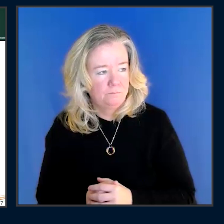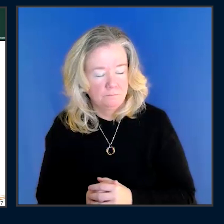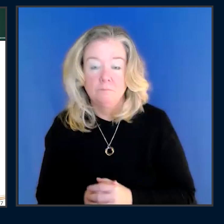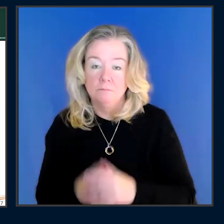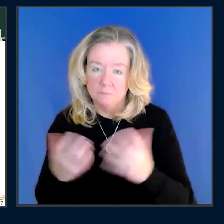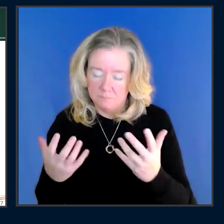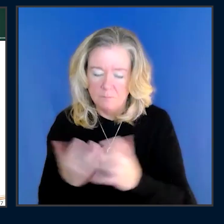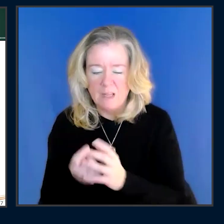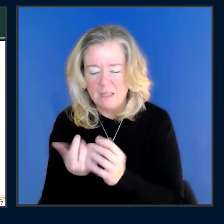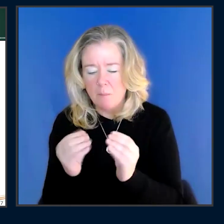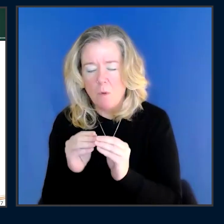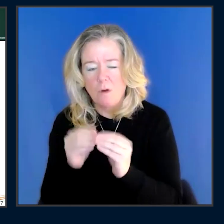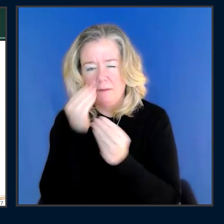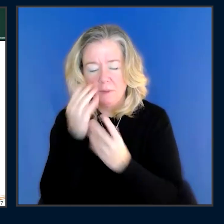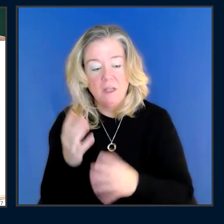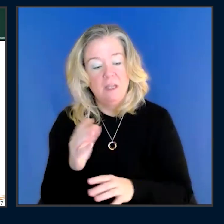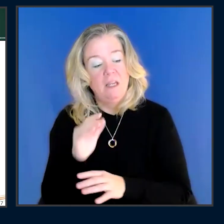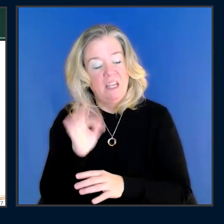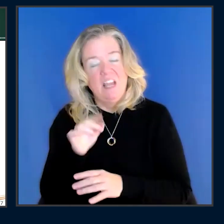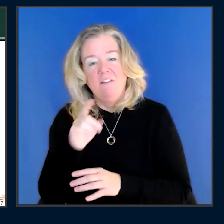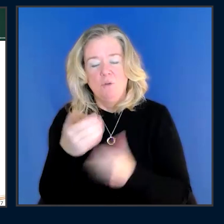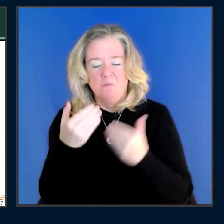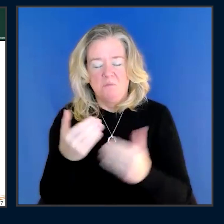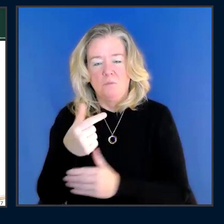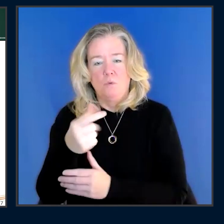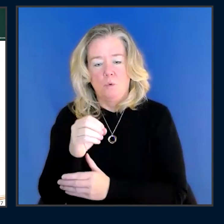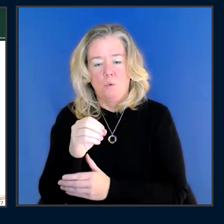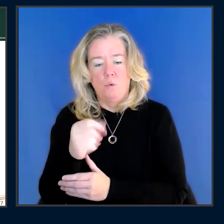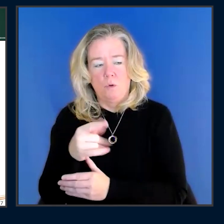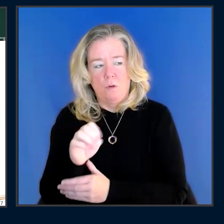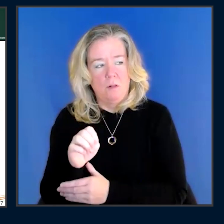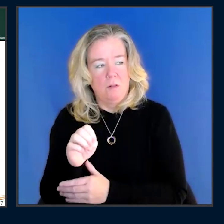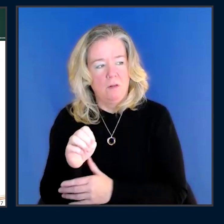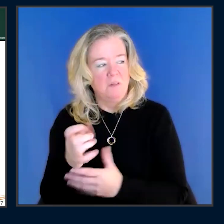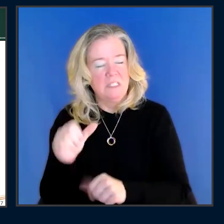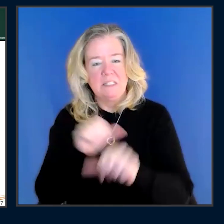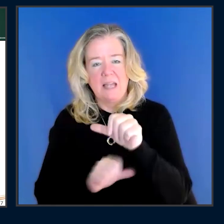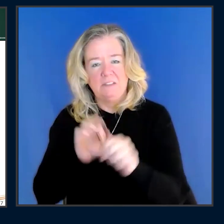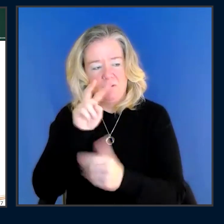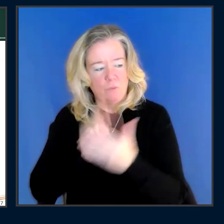And a little more on this. if you just Google Science of Reading or the National Reading Panel,